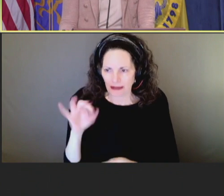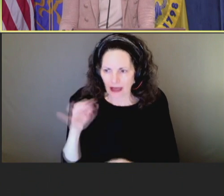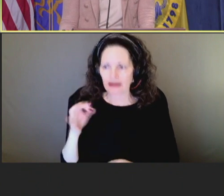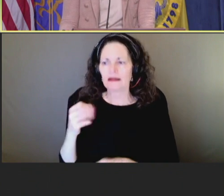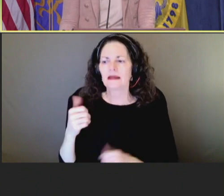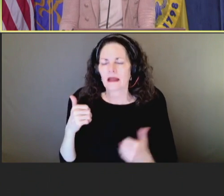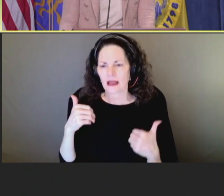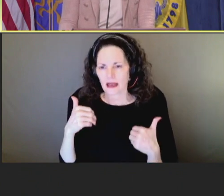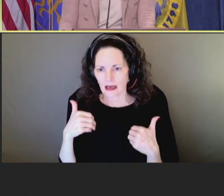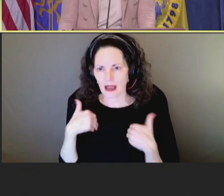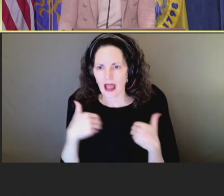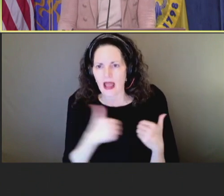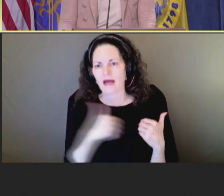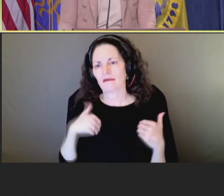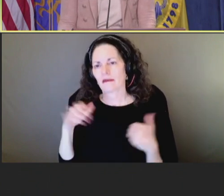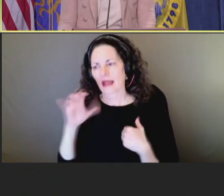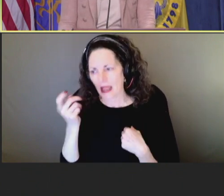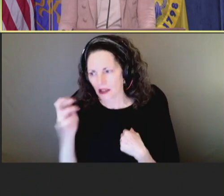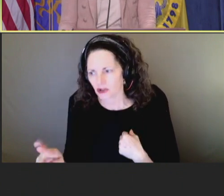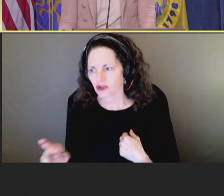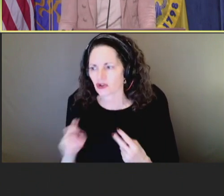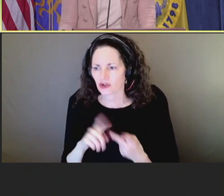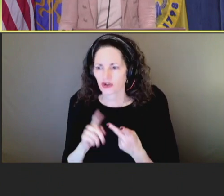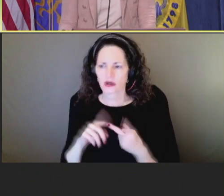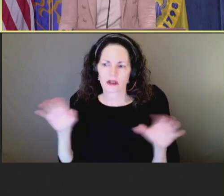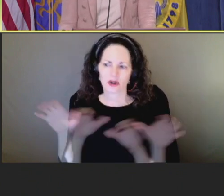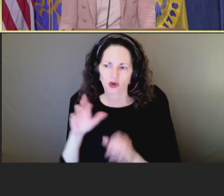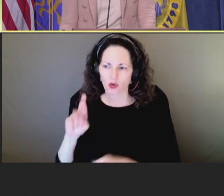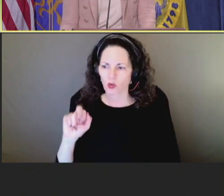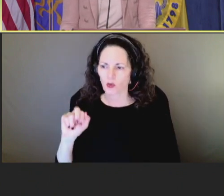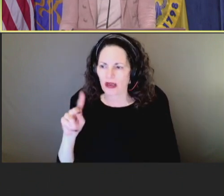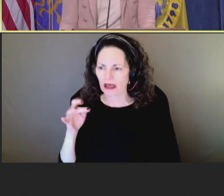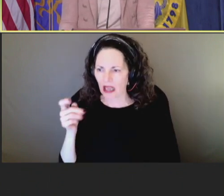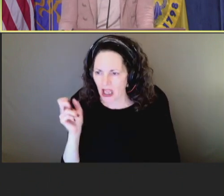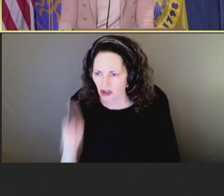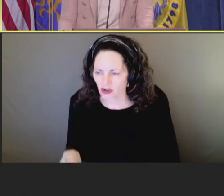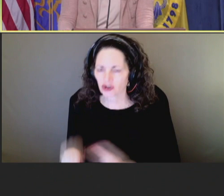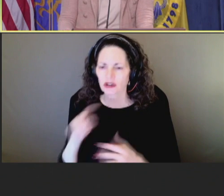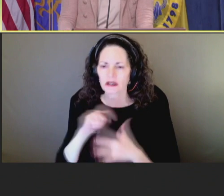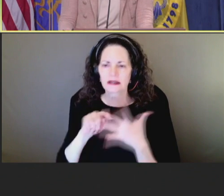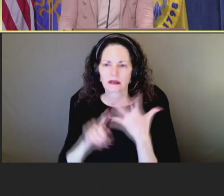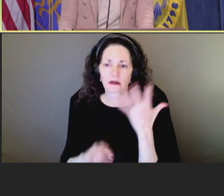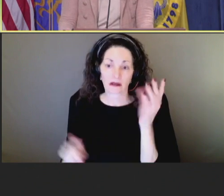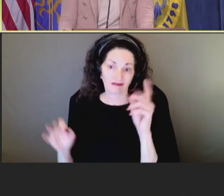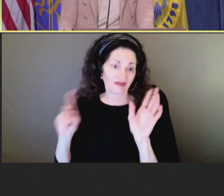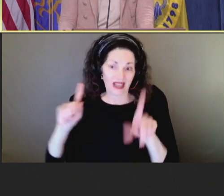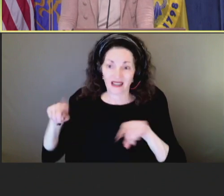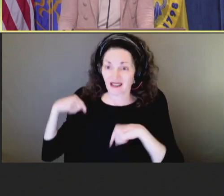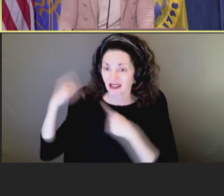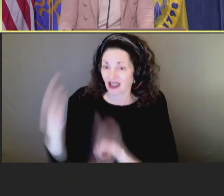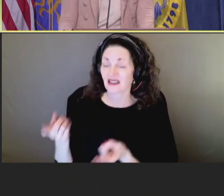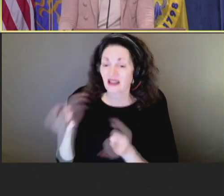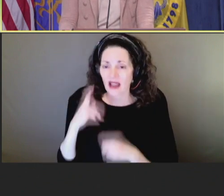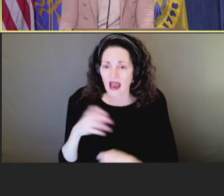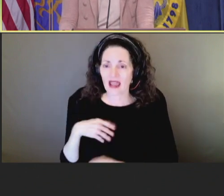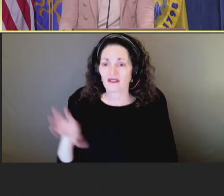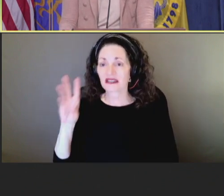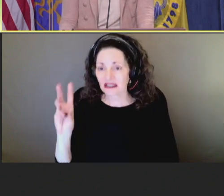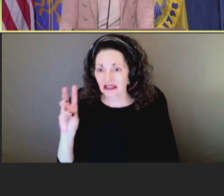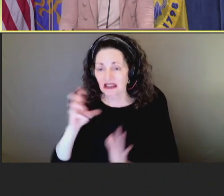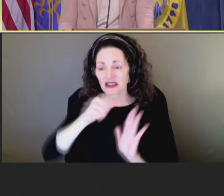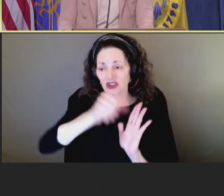did 25 rounds of radiation. Since then, I've had six surgeries including LVA, DIEP flap, a revision